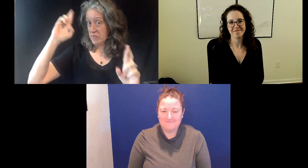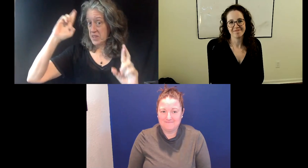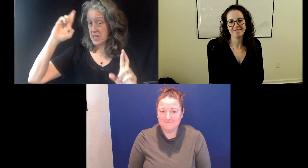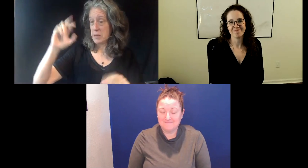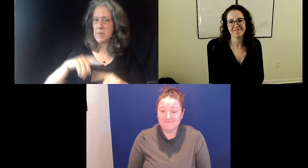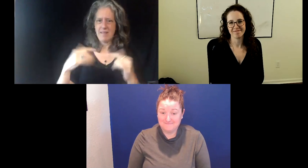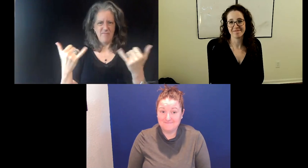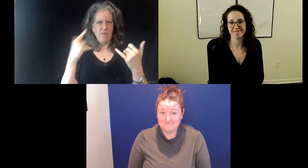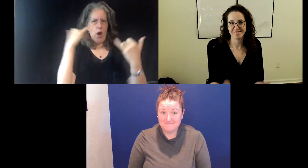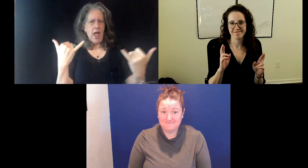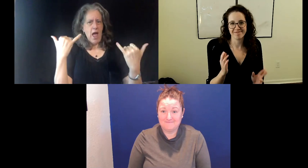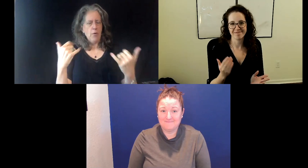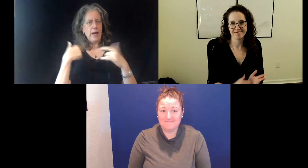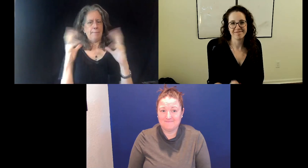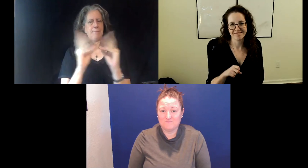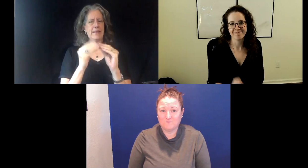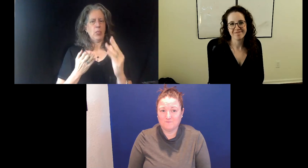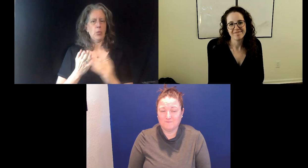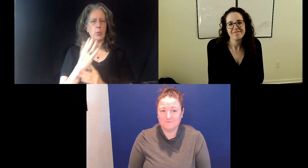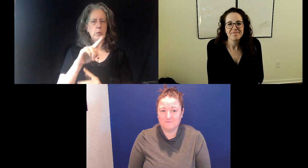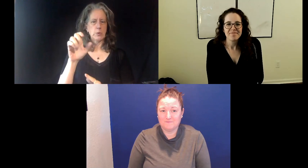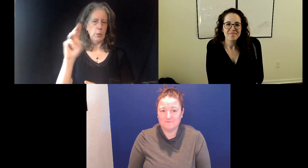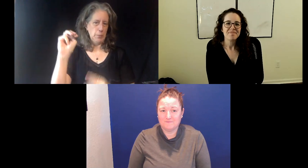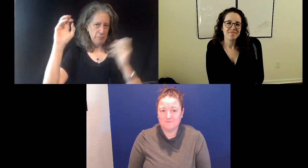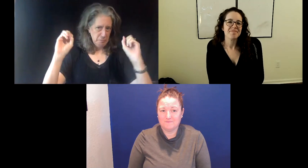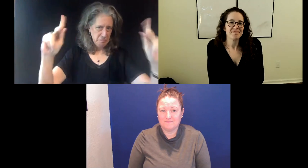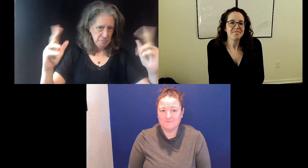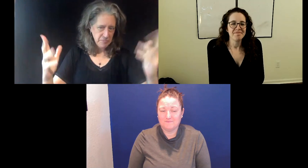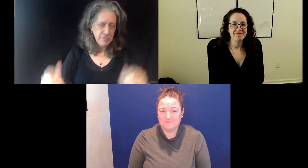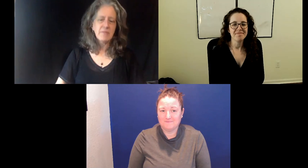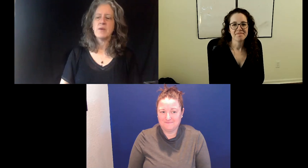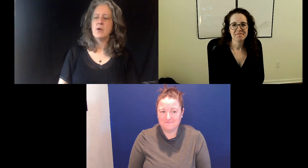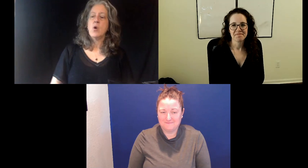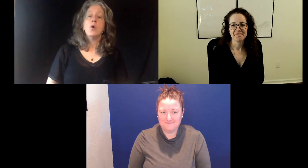that's happening but it will happen again later postcode but um we'll we'll get through it right